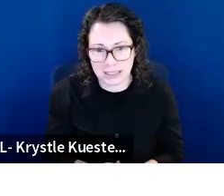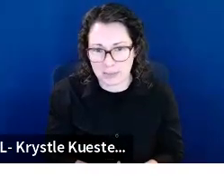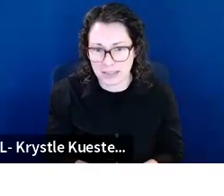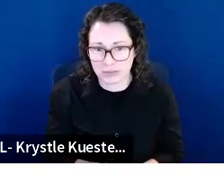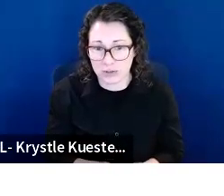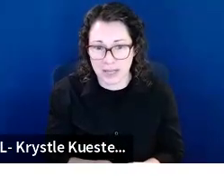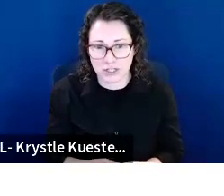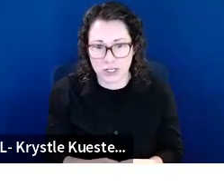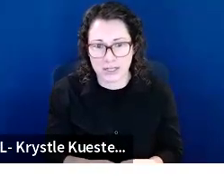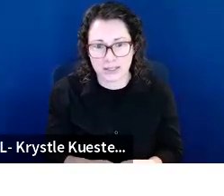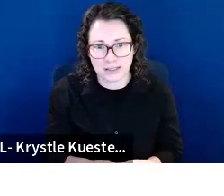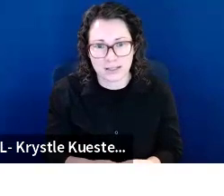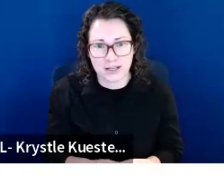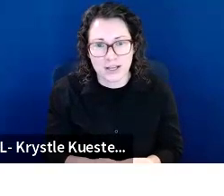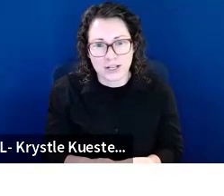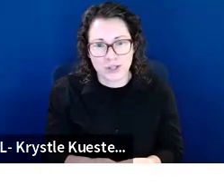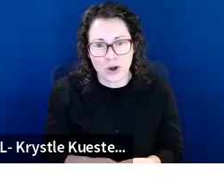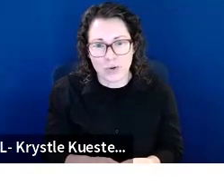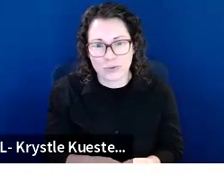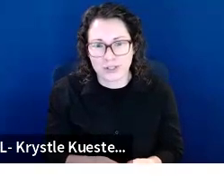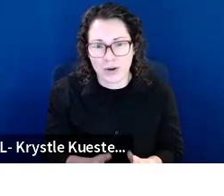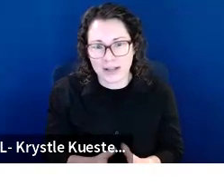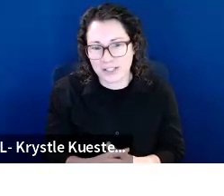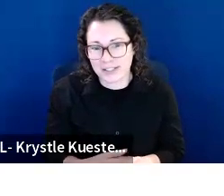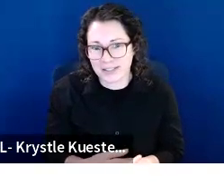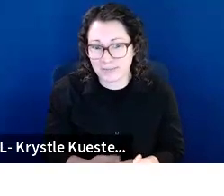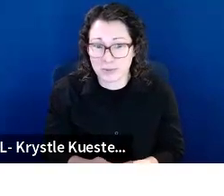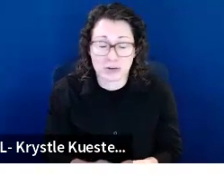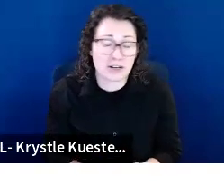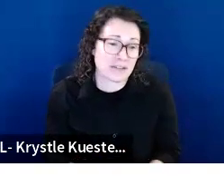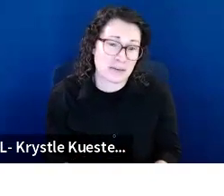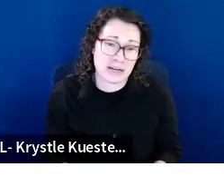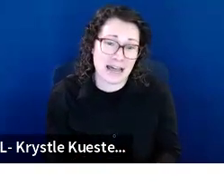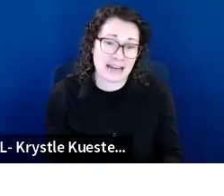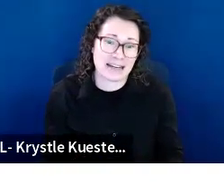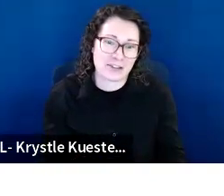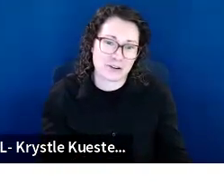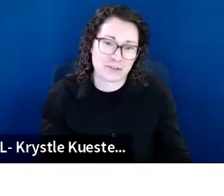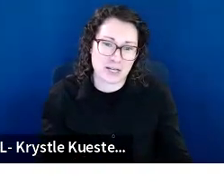too expensive with my insurance so you know I just was wondering if anybody had any other